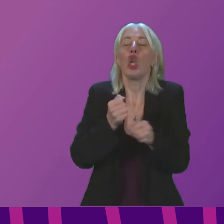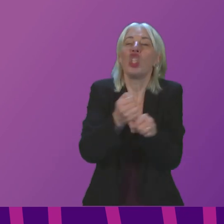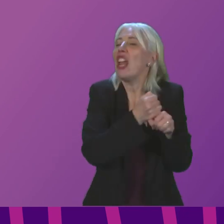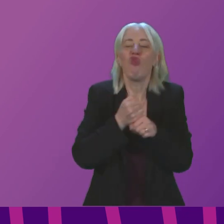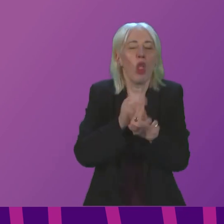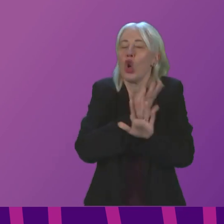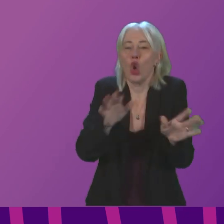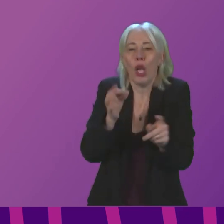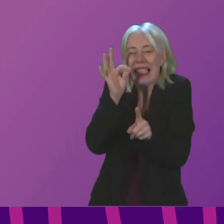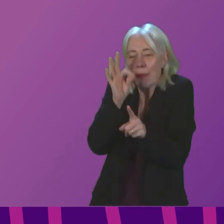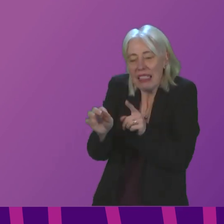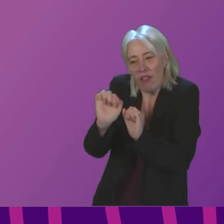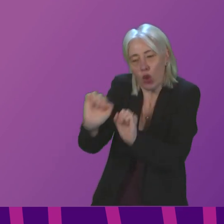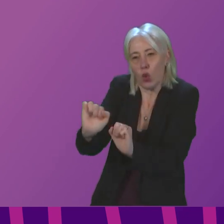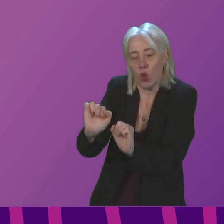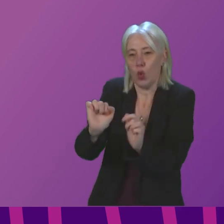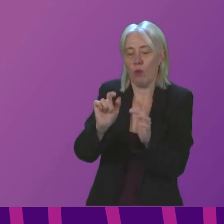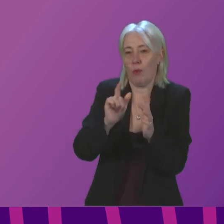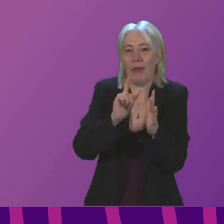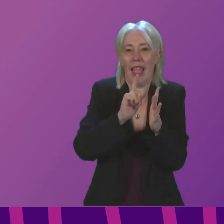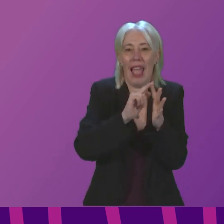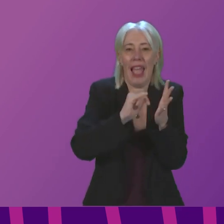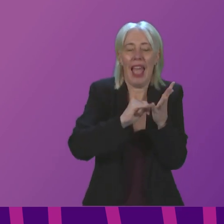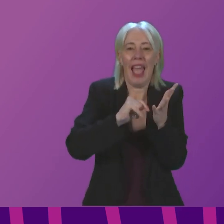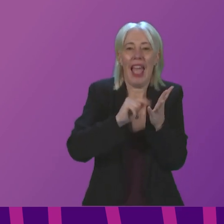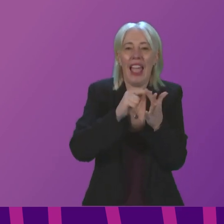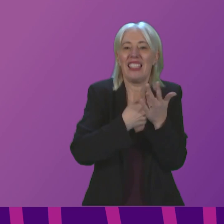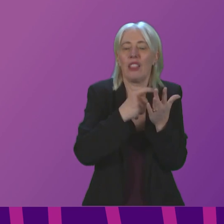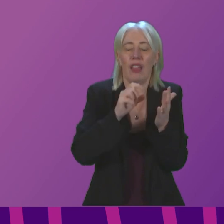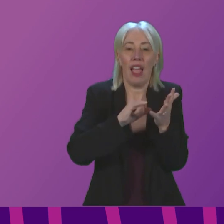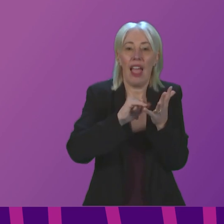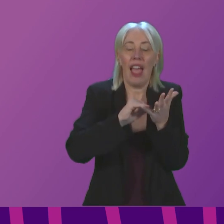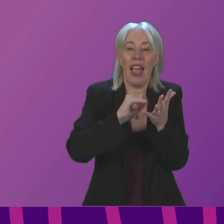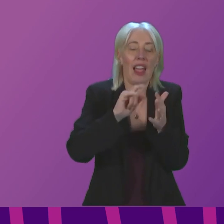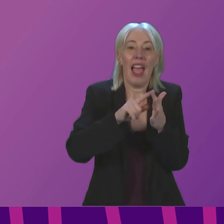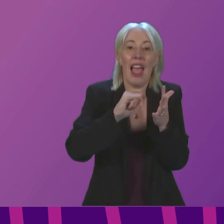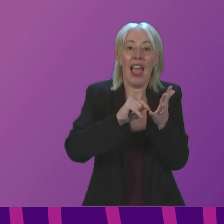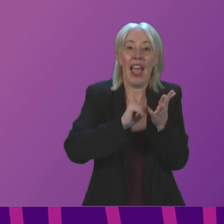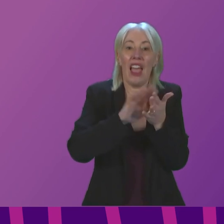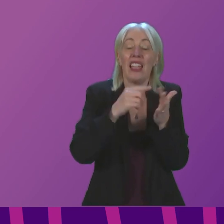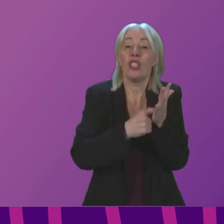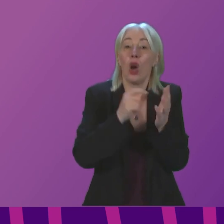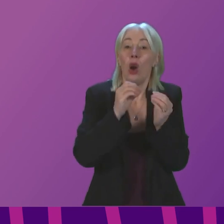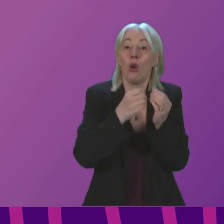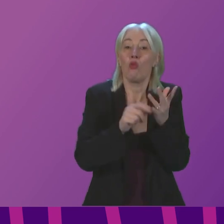here, not about the case of Esther Brown—is that, in Scotland, we imprison a higher proportion